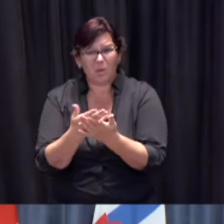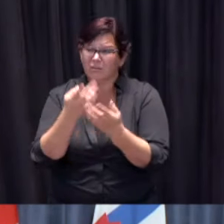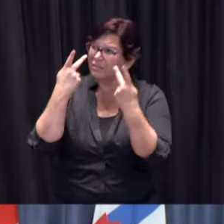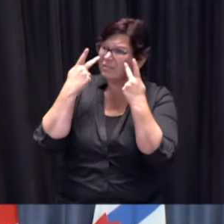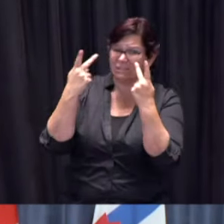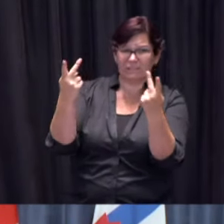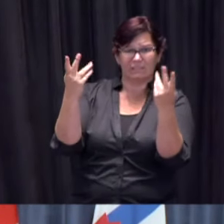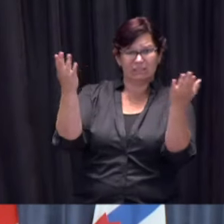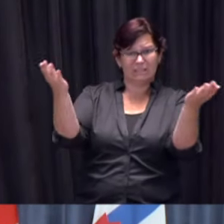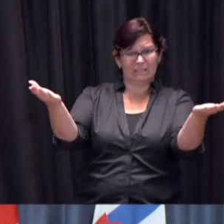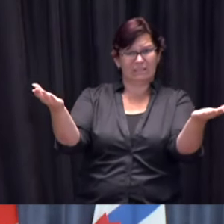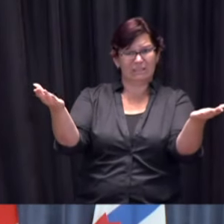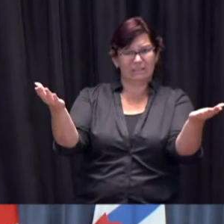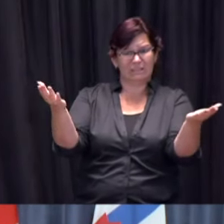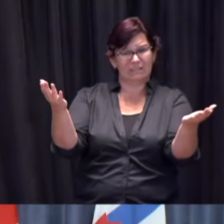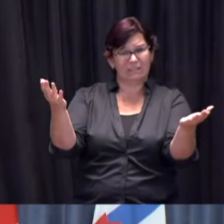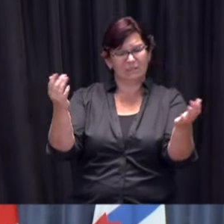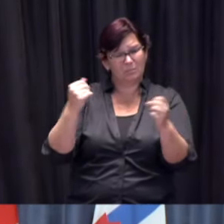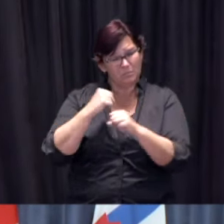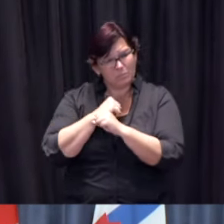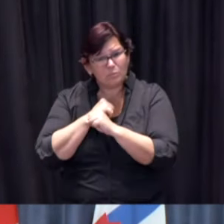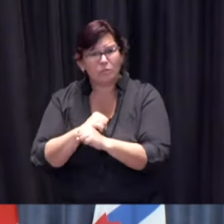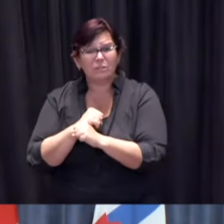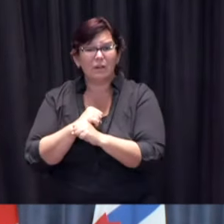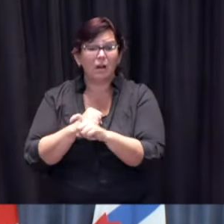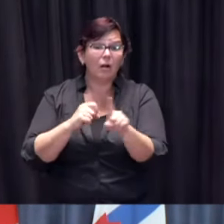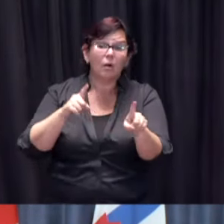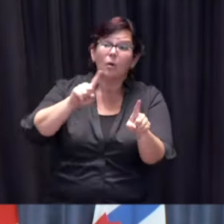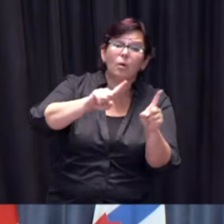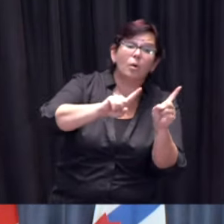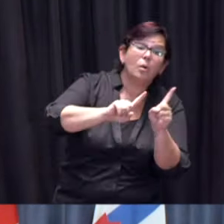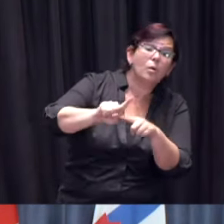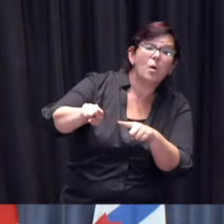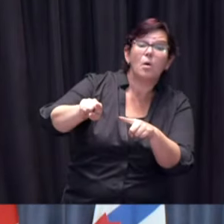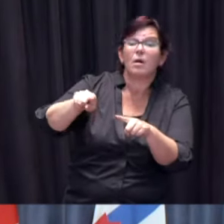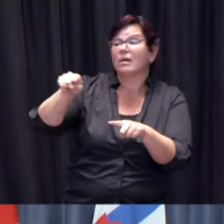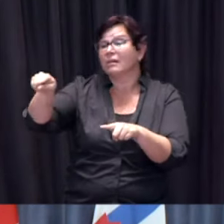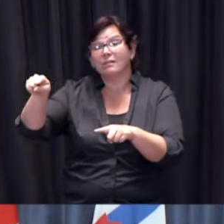for the people who visit them but also for the people who work there.